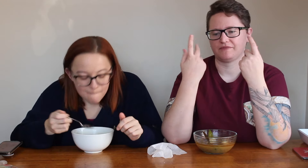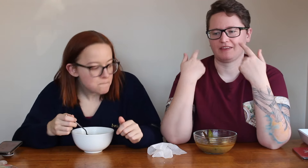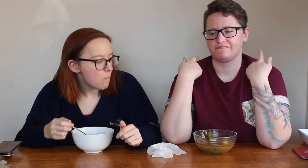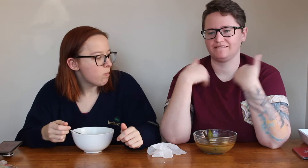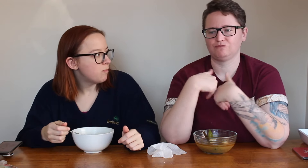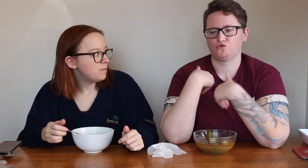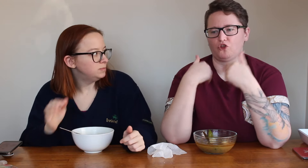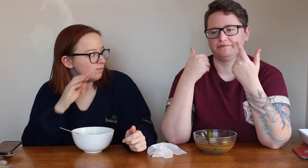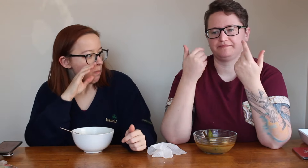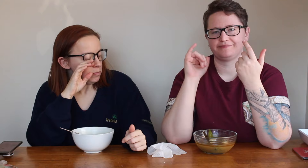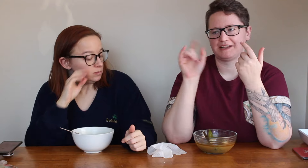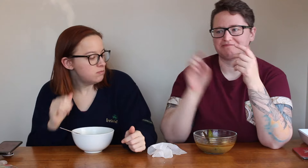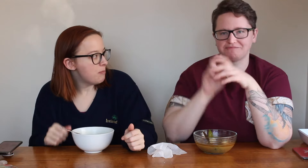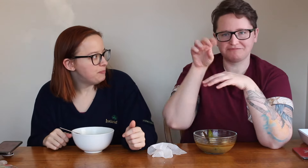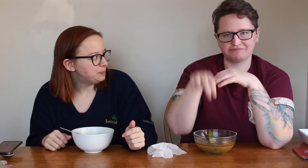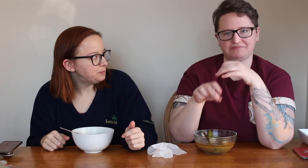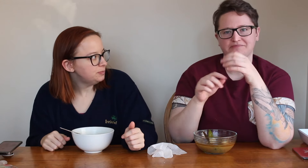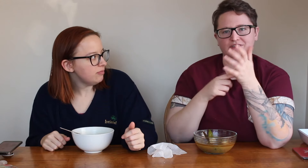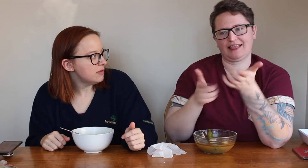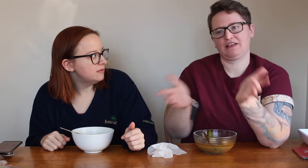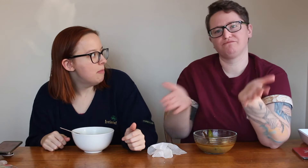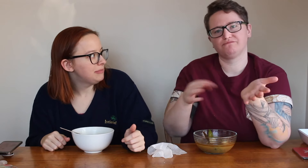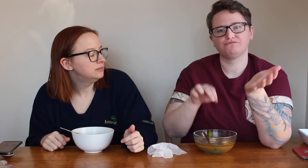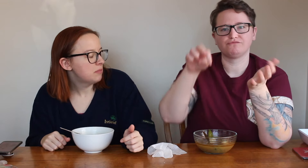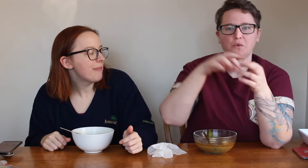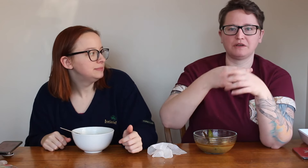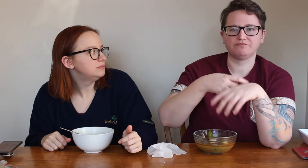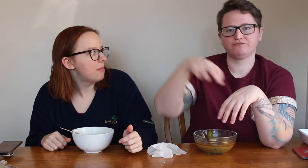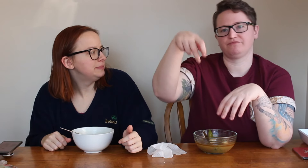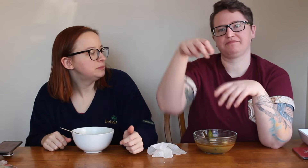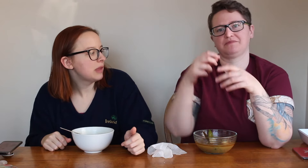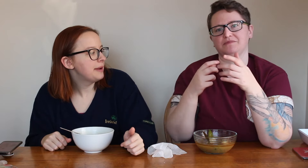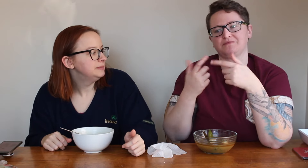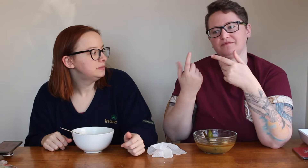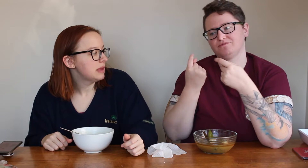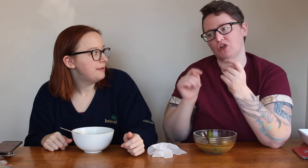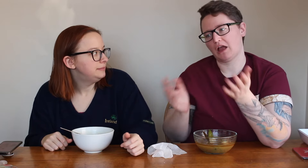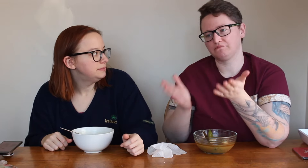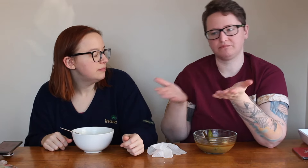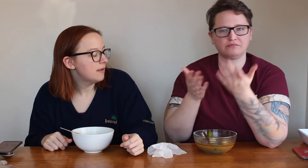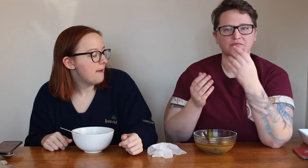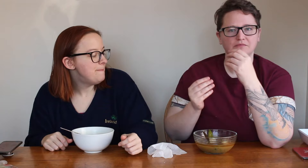You know do critical thinking, trying to put things together, pull things apart. You know put this in there, giving things back and forth